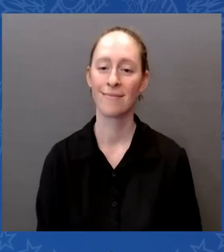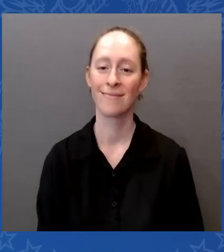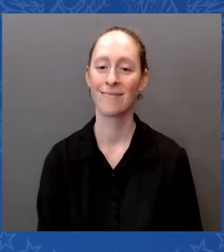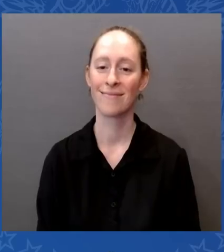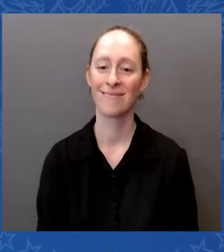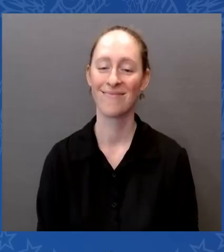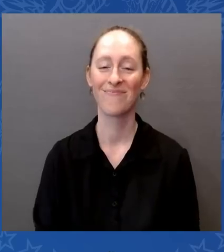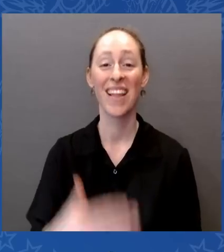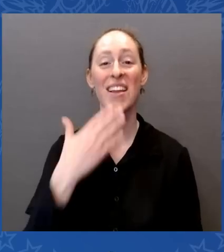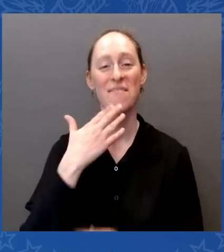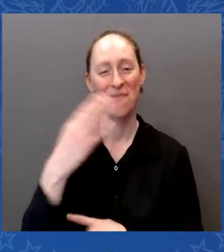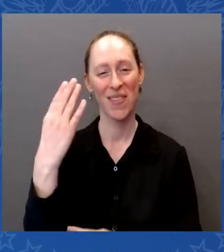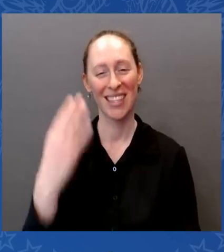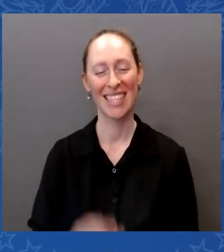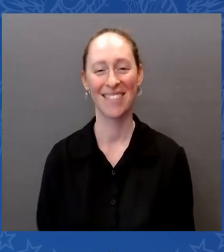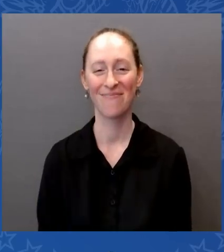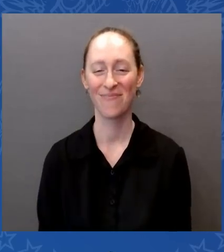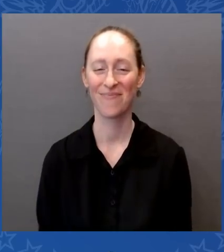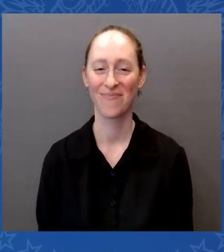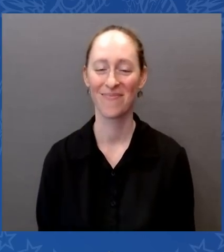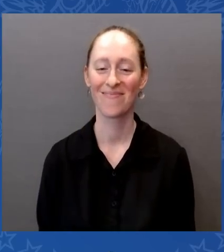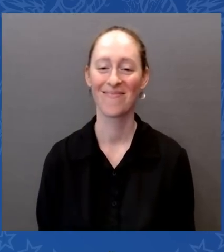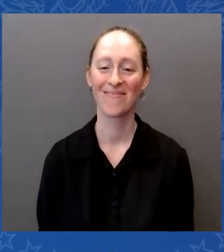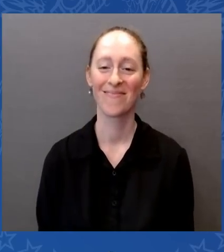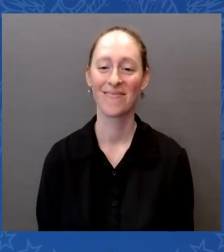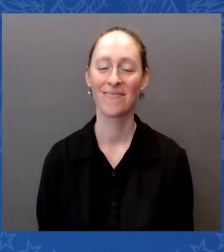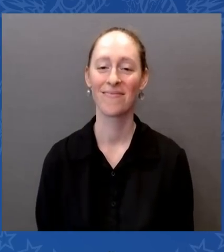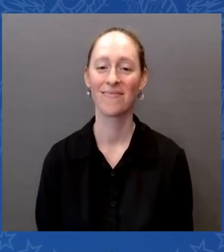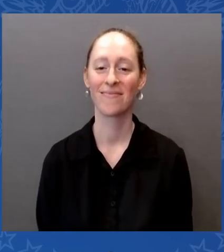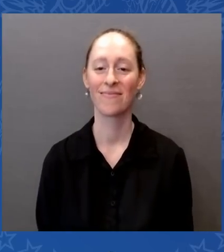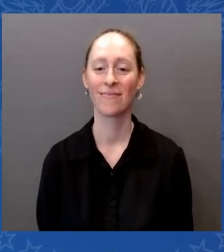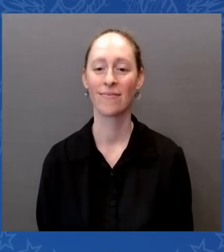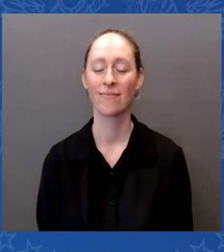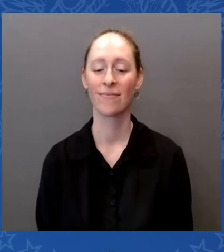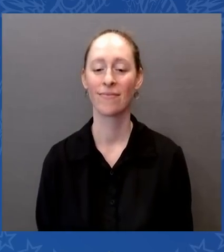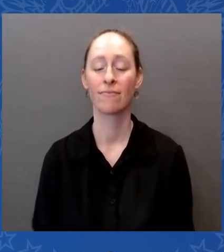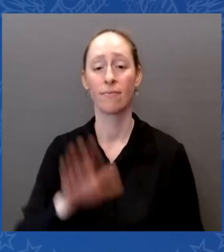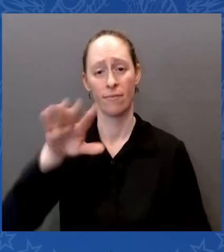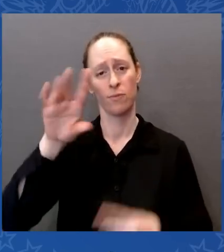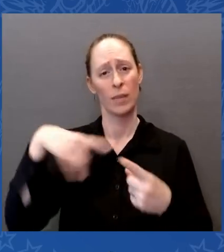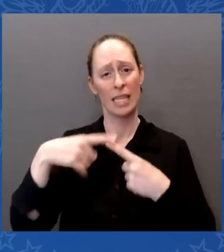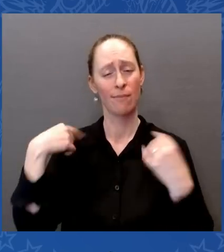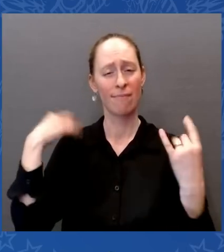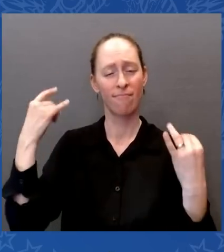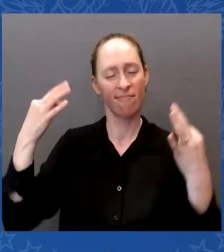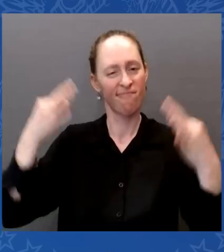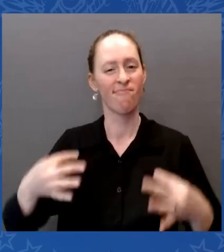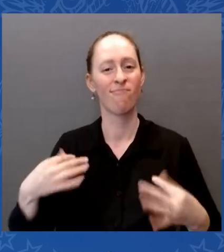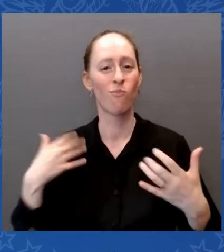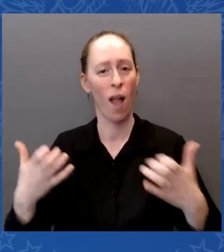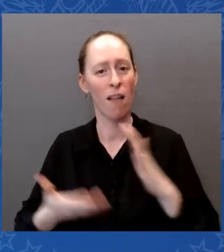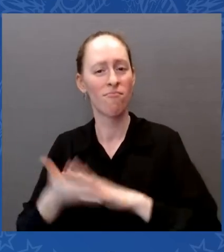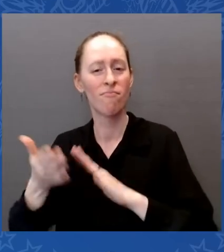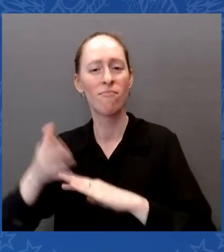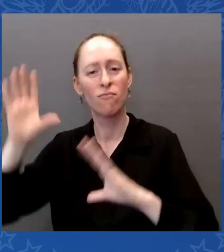The President: Good morning. I ran for President to rebuild the backbone of the middle class -- this country -- that's the backbone -- to build an economy from the bottom up